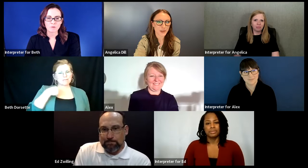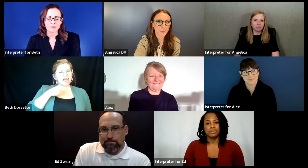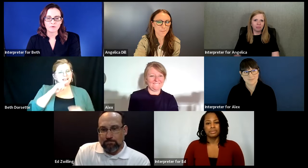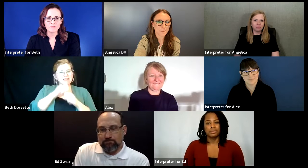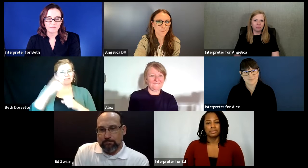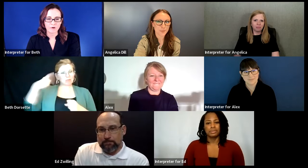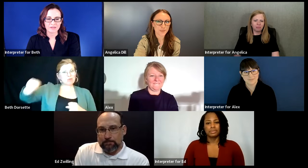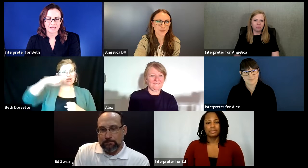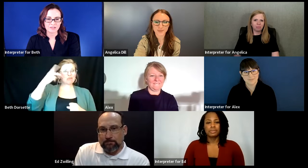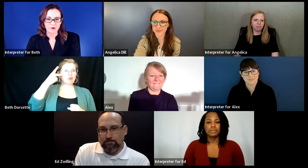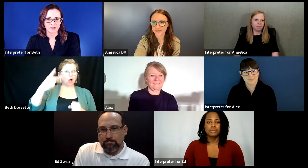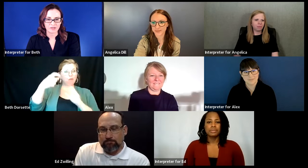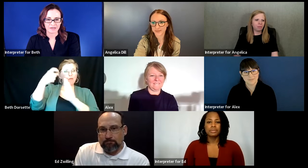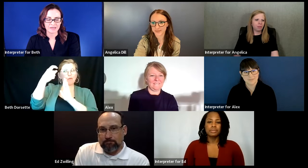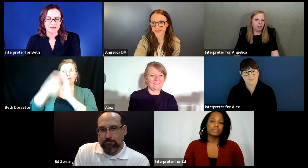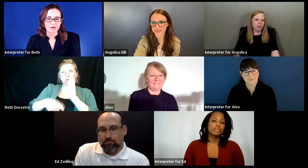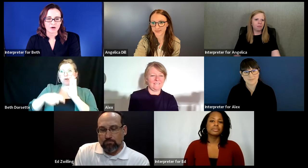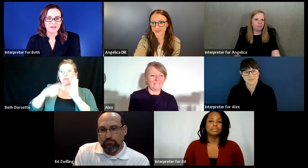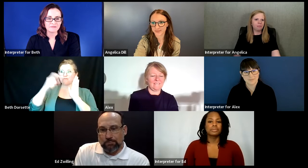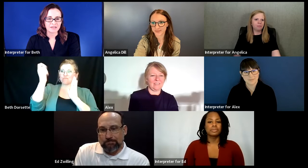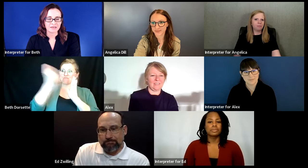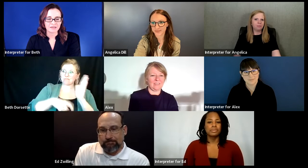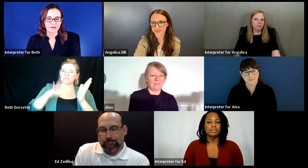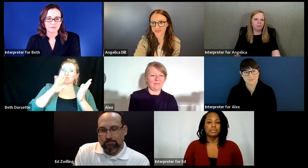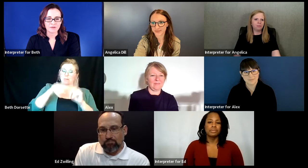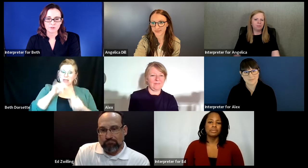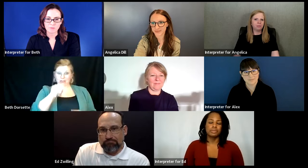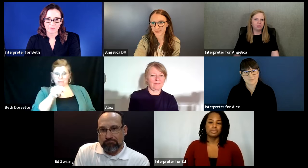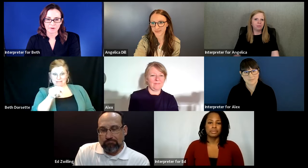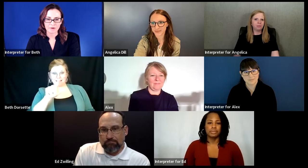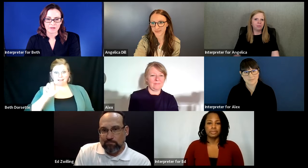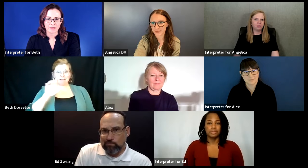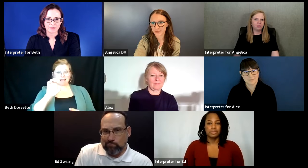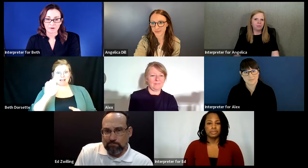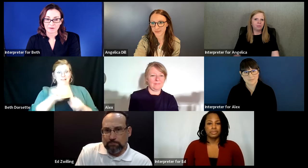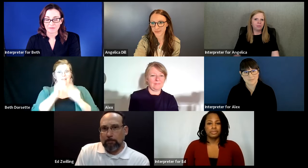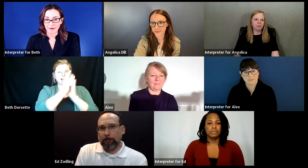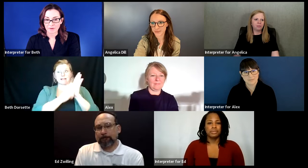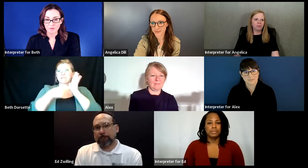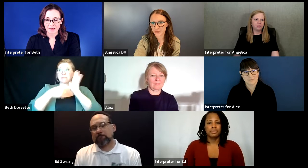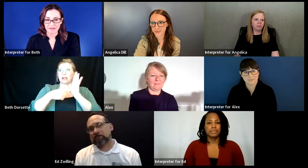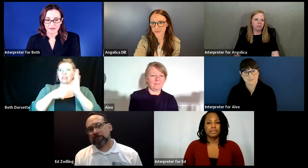So moving forward, the next question, we have seen in the newspaper talking about you, Ed,